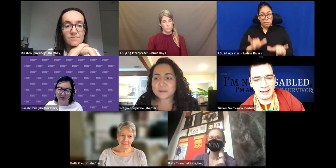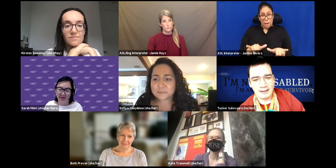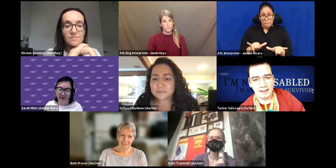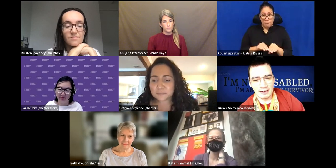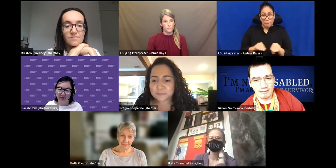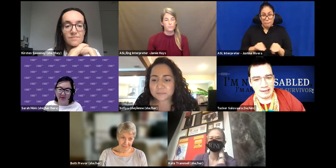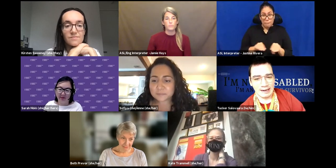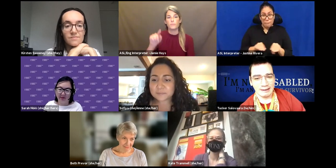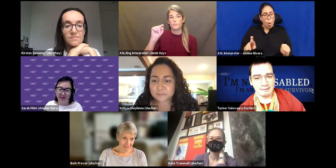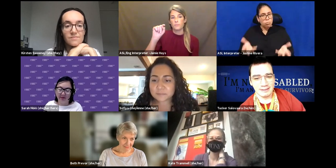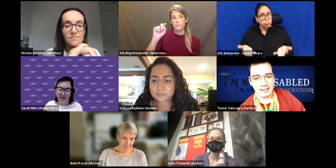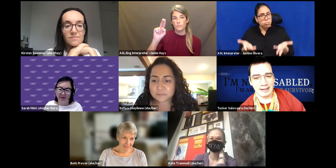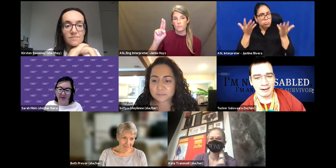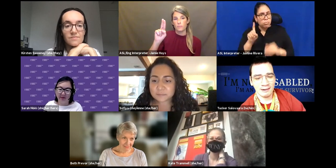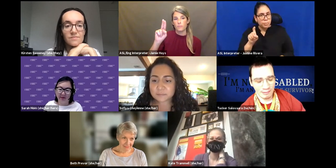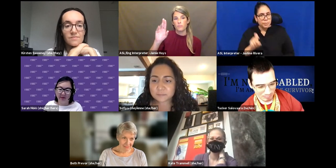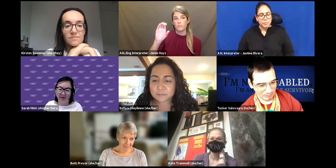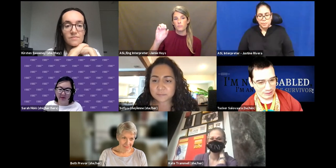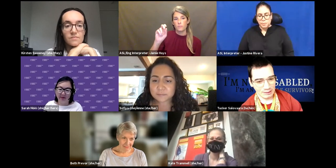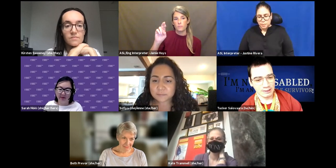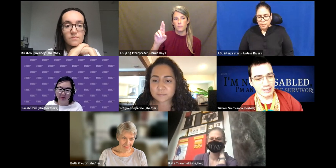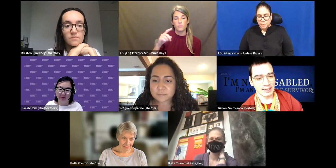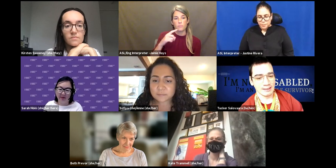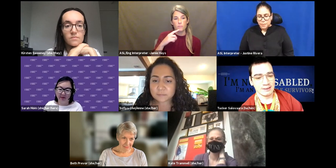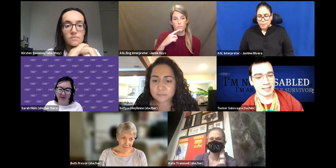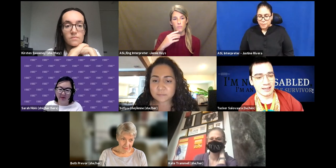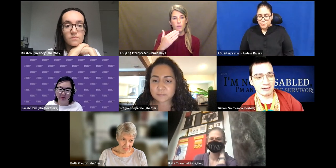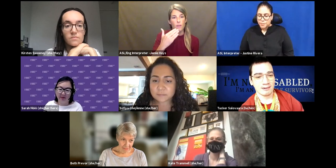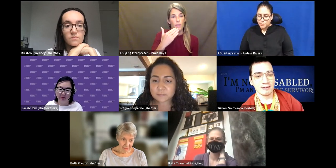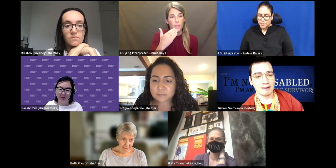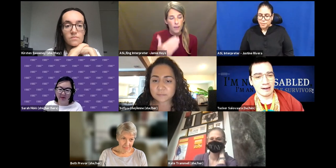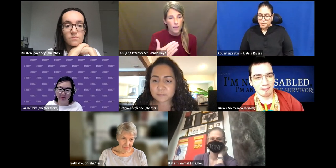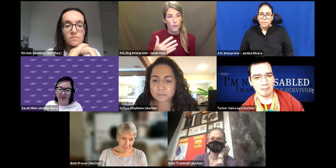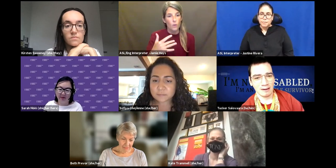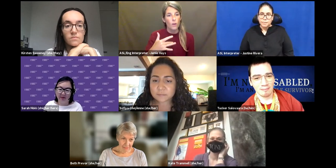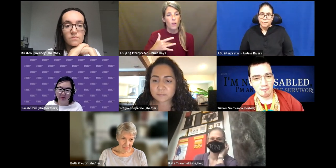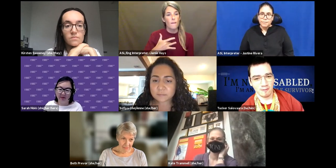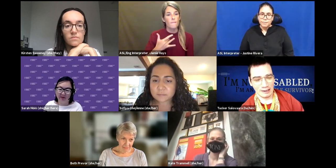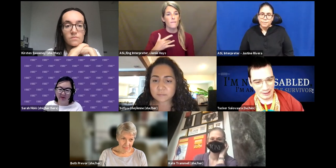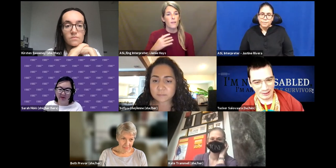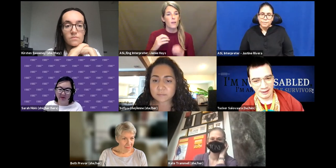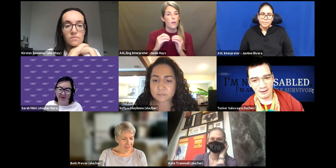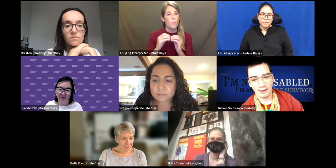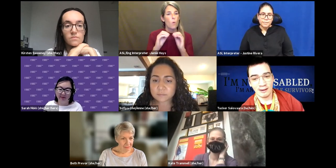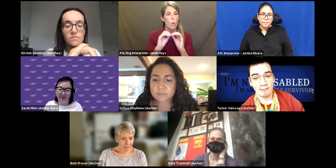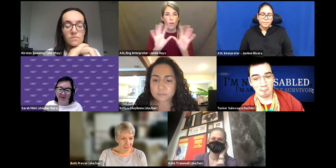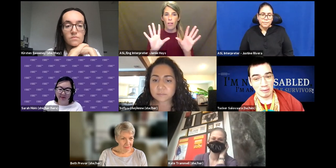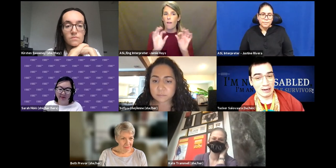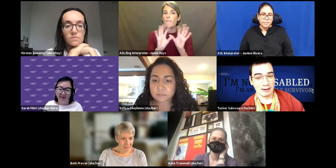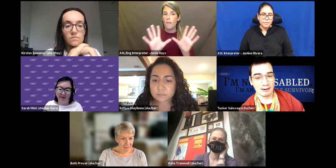Tucker Salovaara: Thank you. I just wanted to clarify my